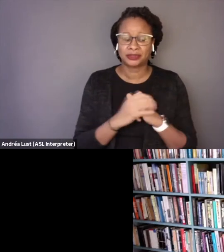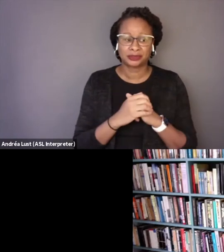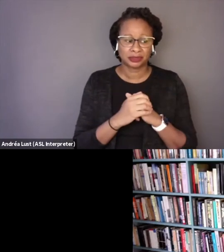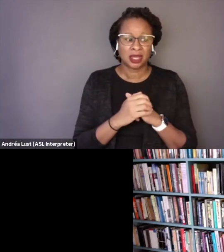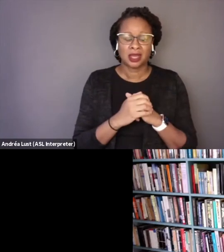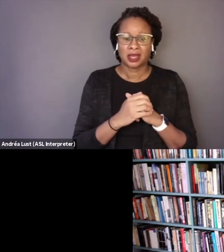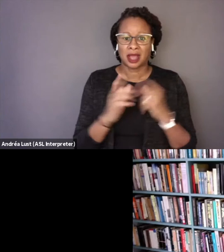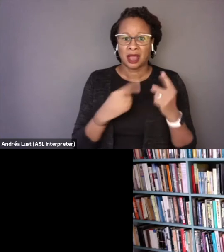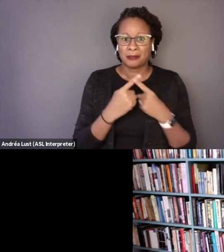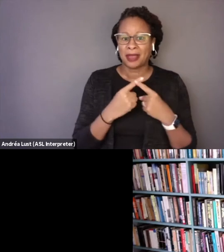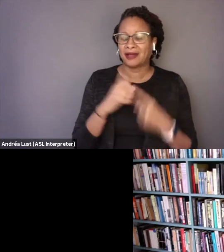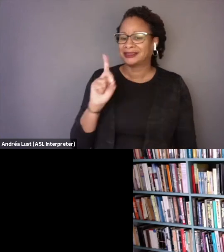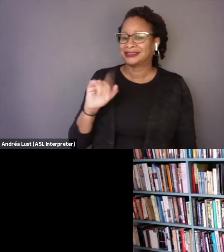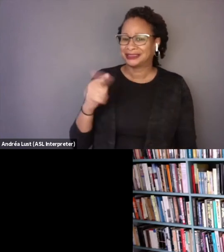who was a collaborator with the French,